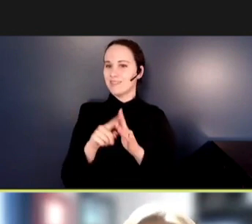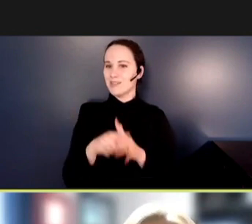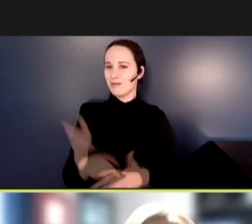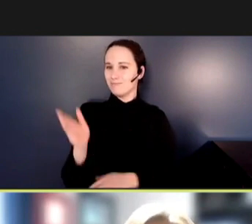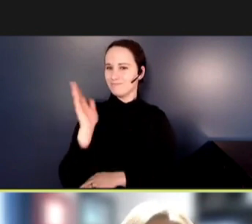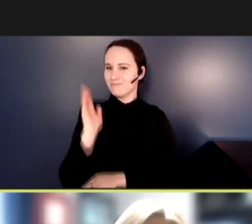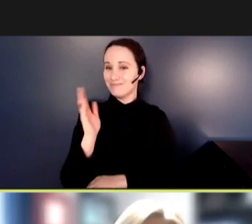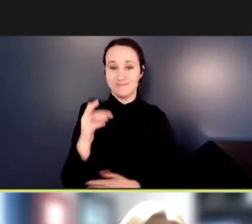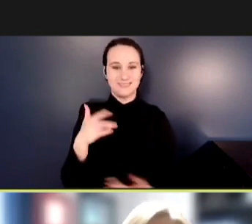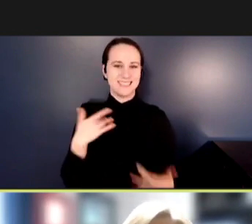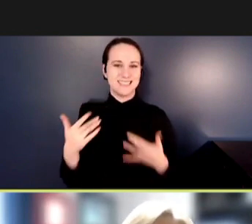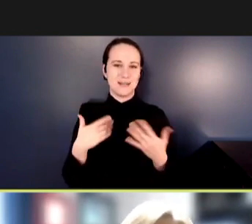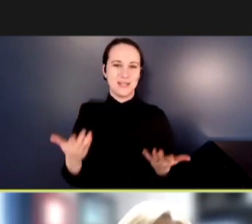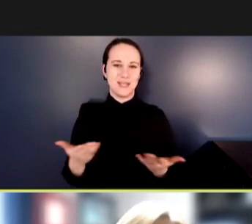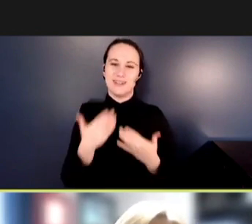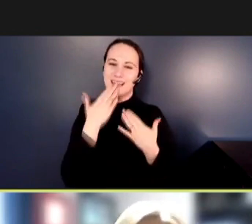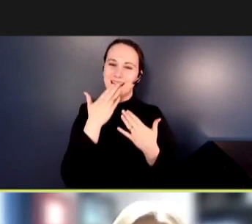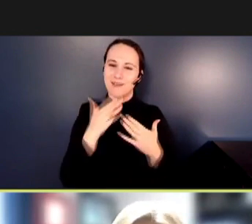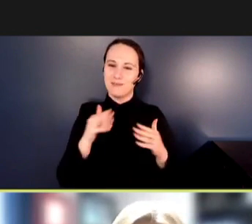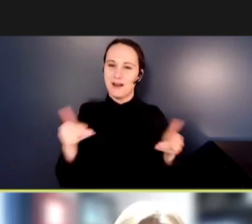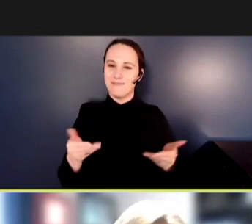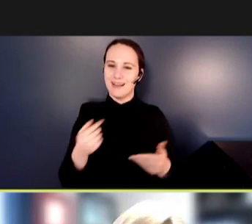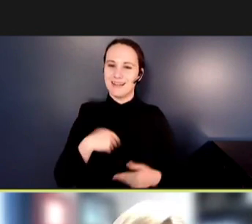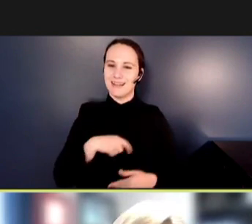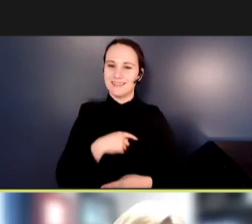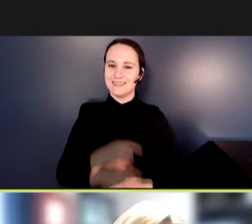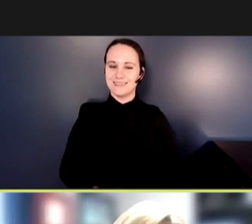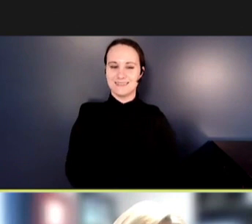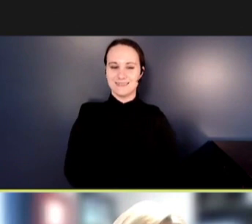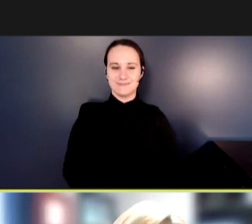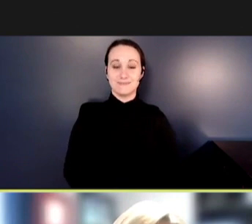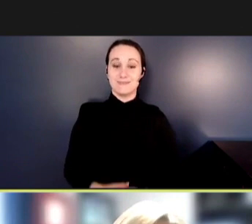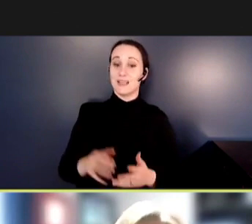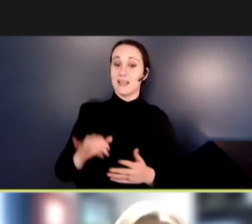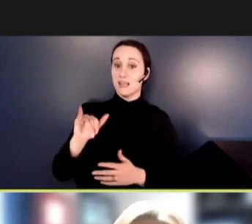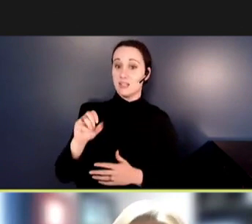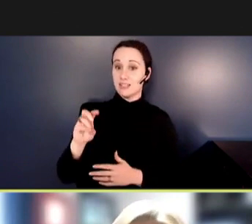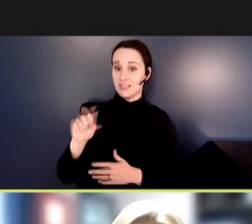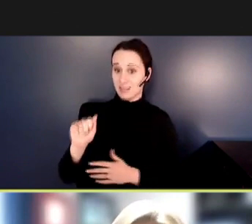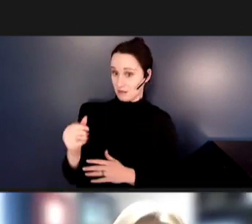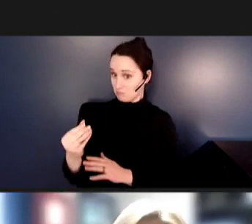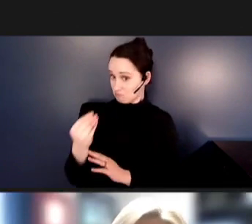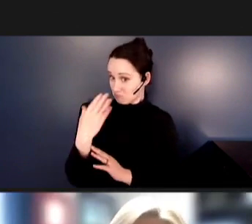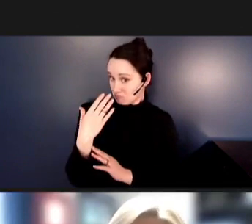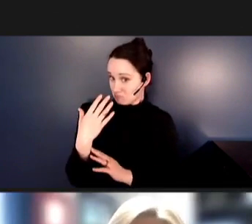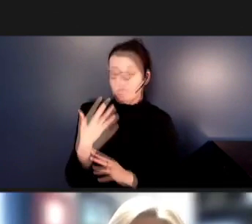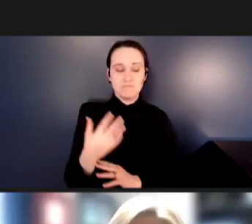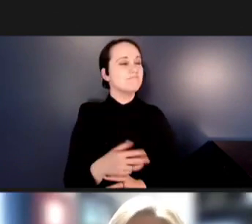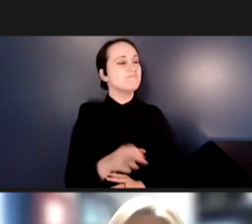excited to be here. Thank you for having us. Jessica, are you on? Jessica Peck: I am. I am here. Hello.